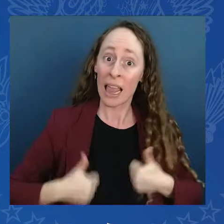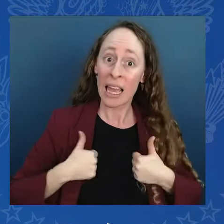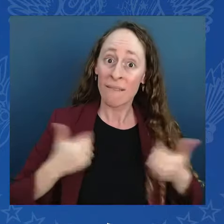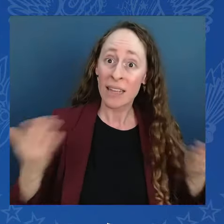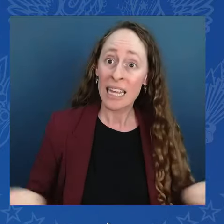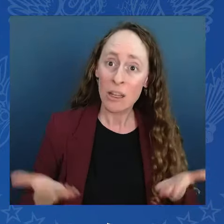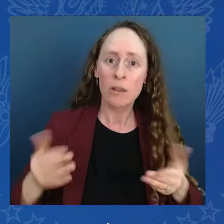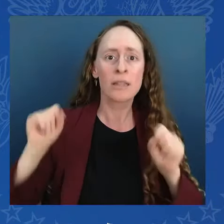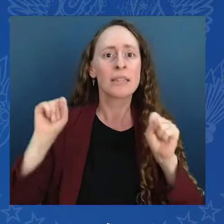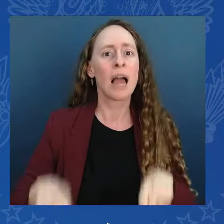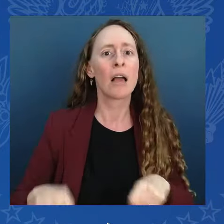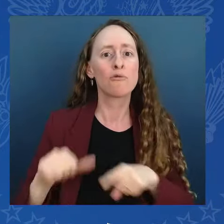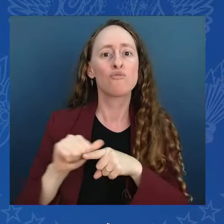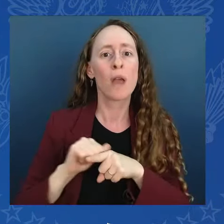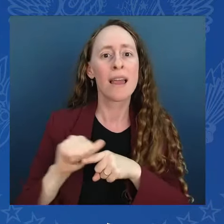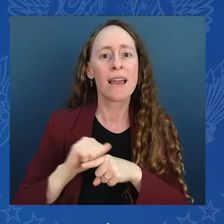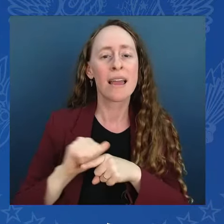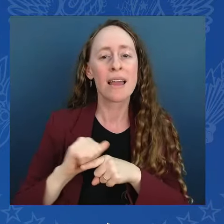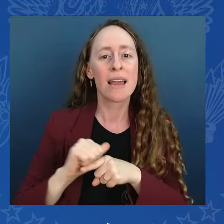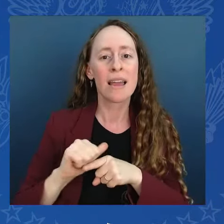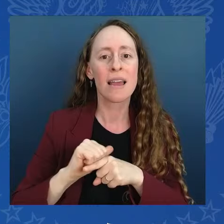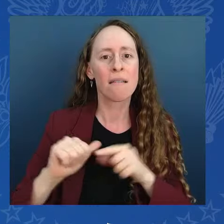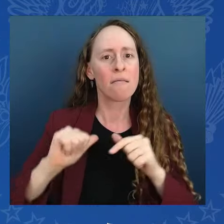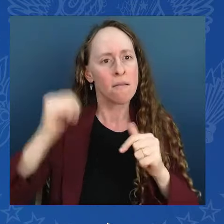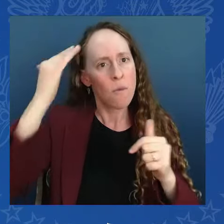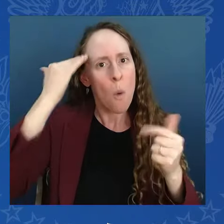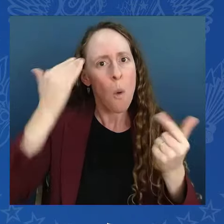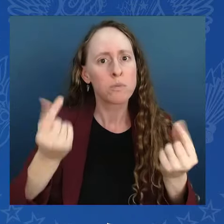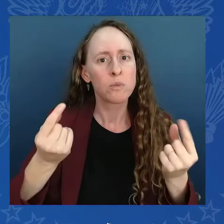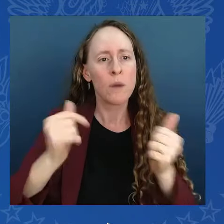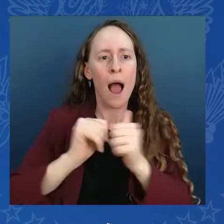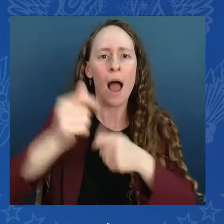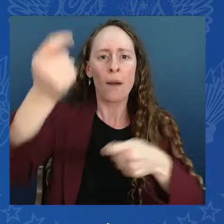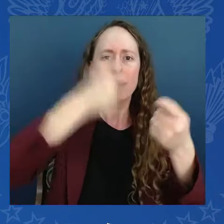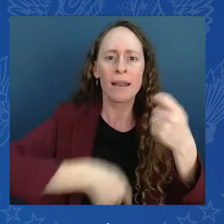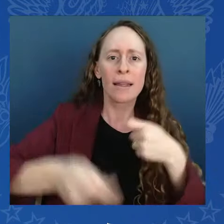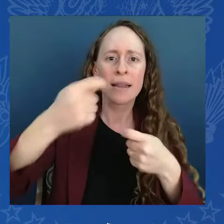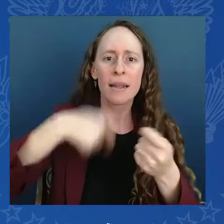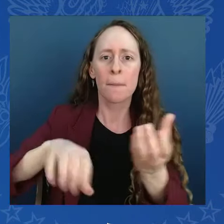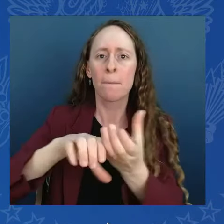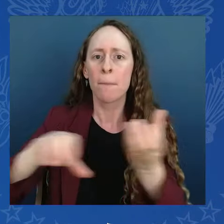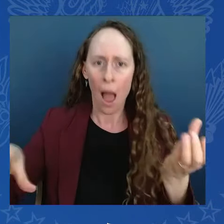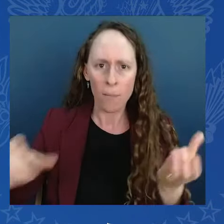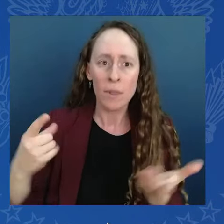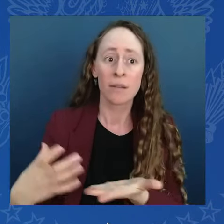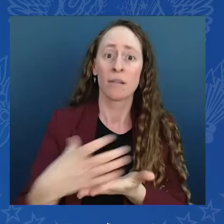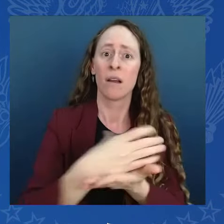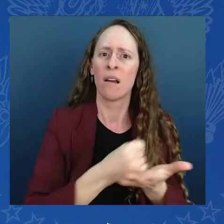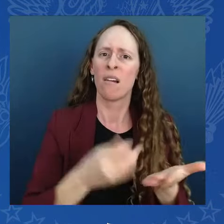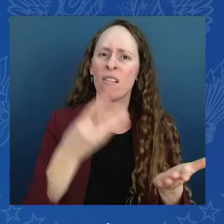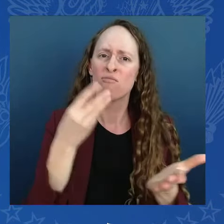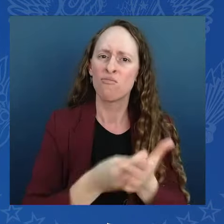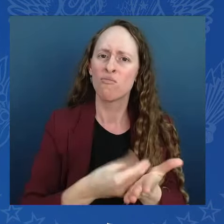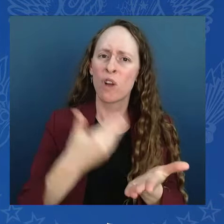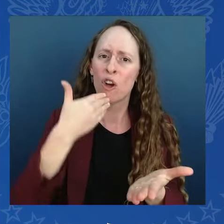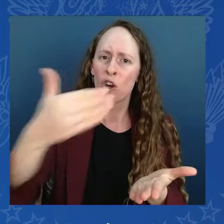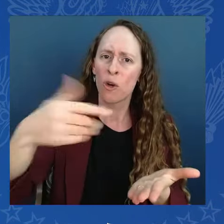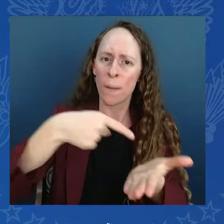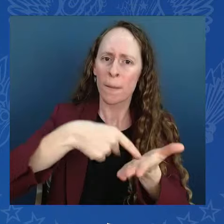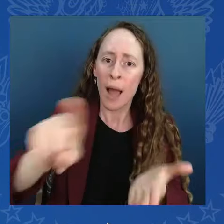It'll create new registered apprenticeships, helping everyone, including women and people of color, to access these jobs with good pay and benefits